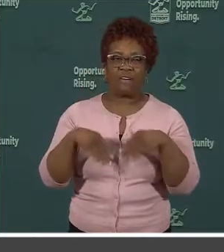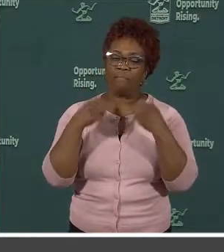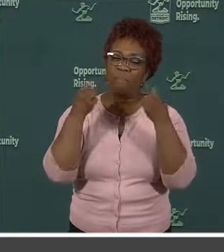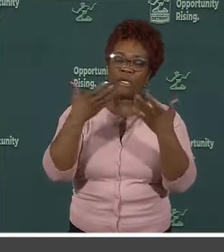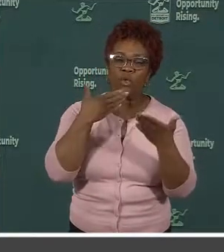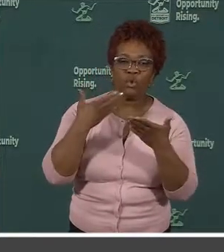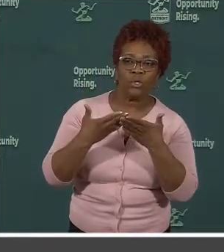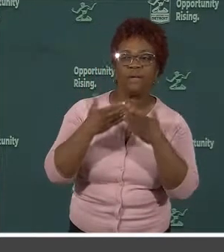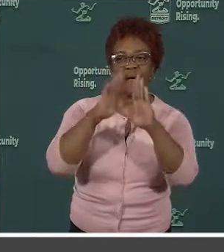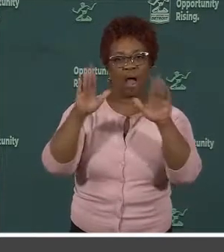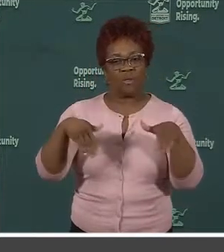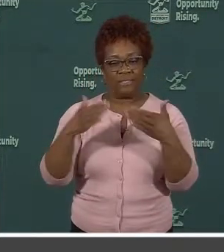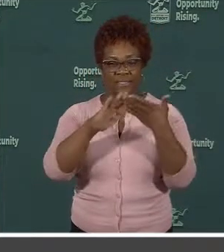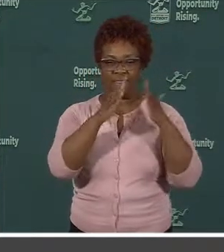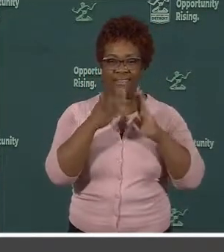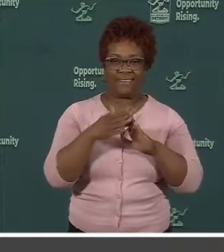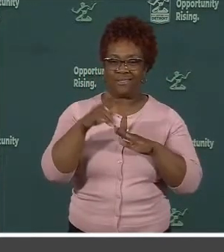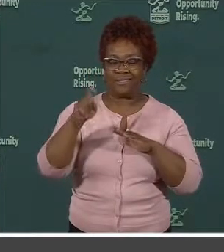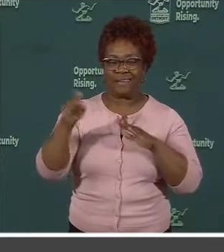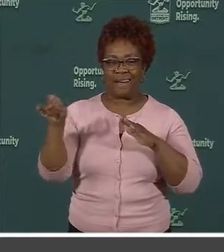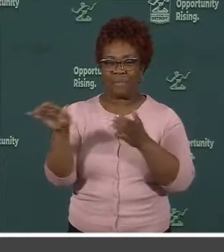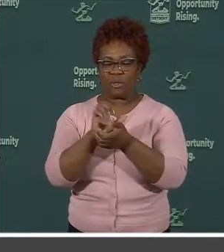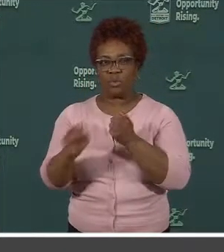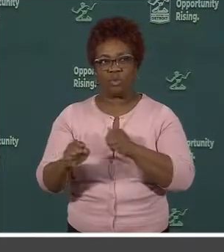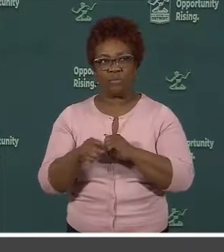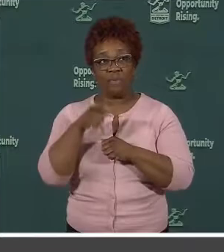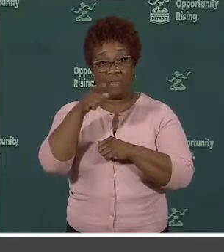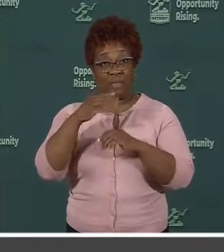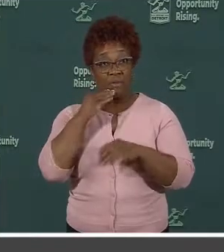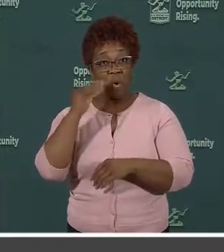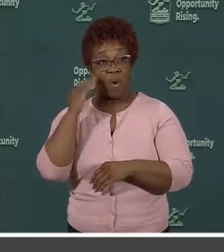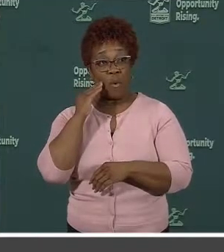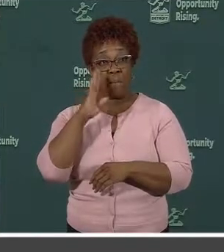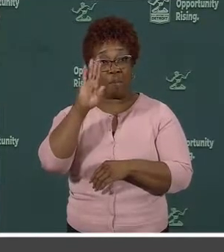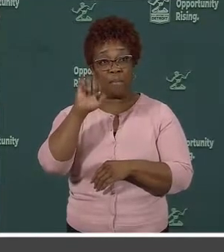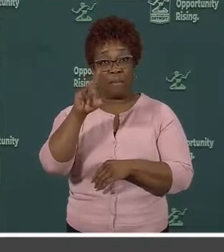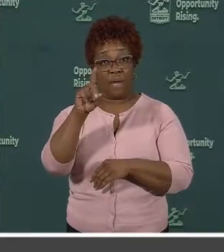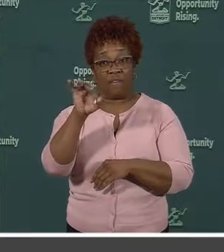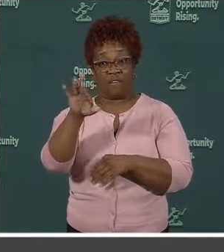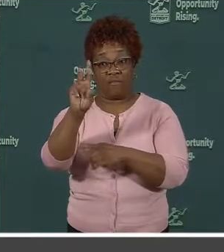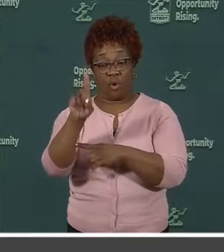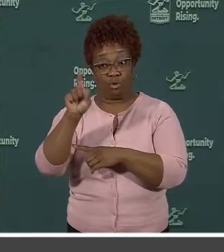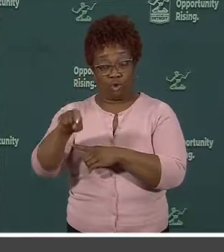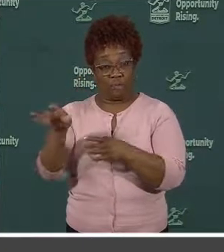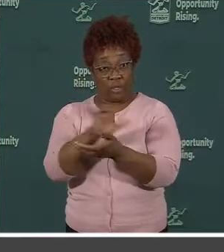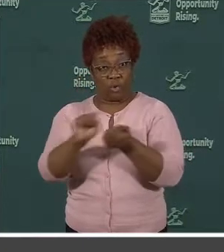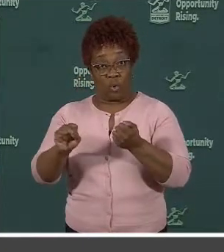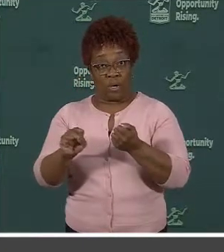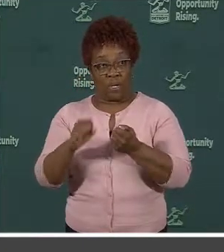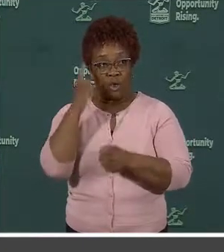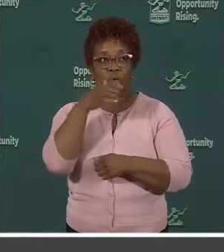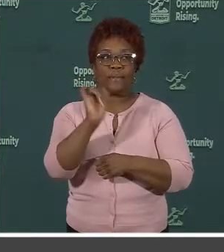SHOW YOU A FEW THIS HOUSE ON BEDFORD THAT SHOULD HAVE BEEN DEMOLISHED HERE'S HOW IT LOOKS TODAY AND THIS HOUSE ON MOUNT